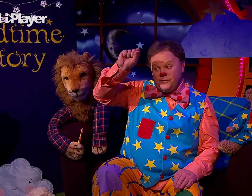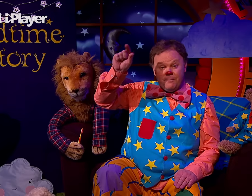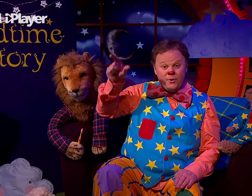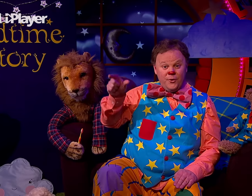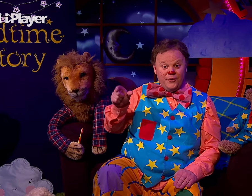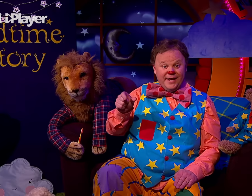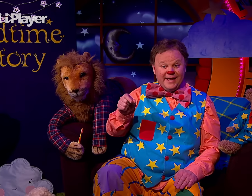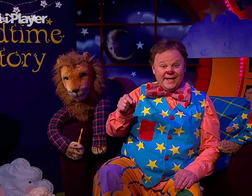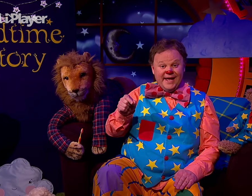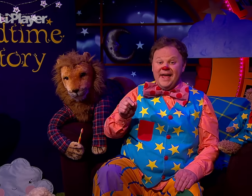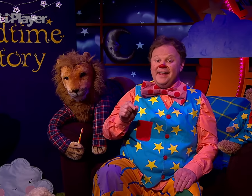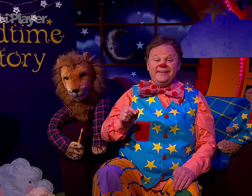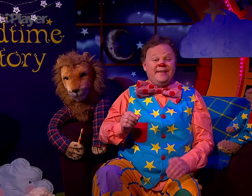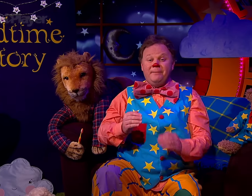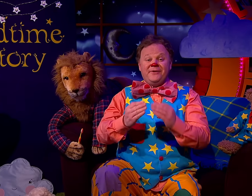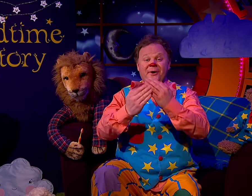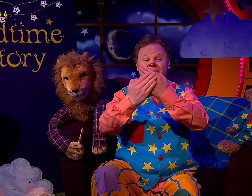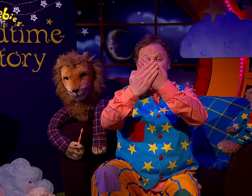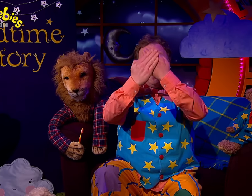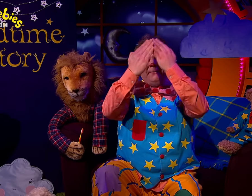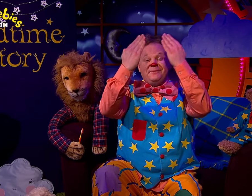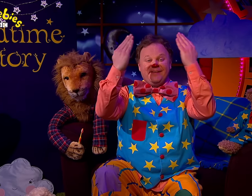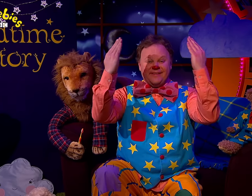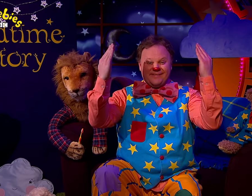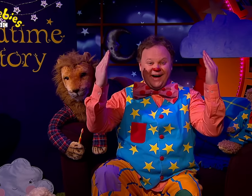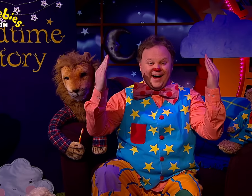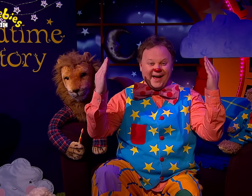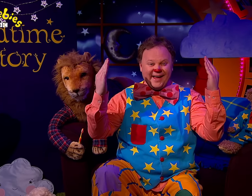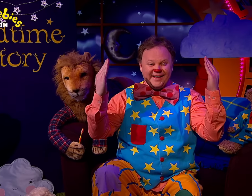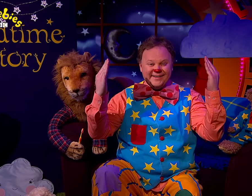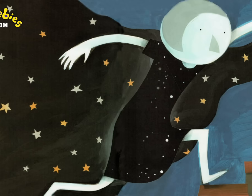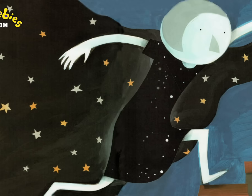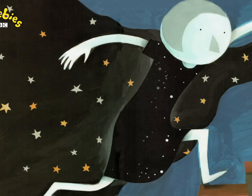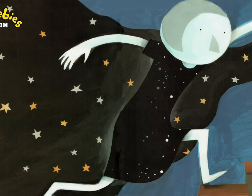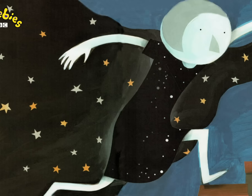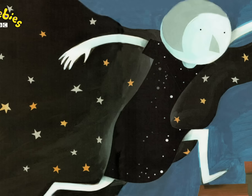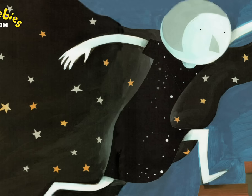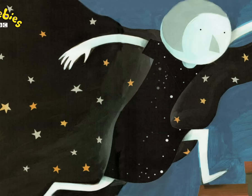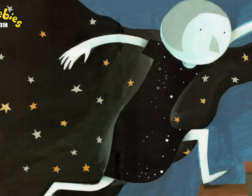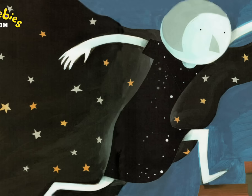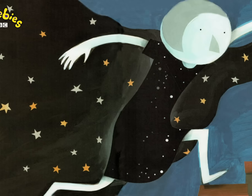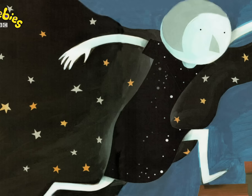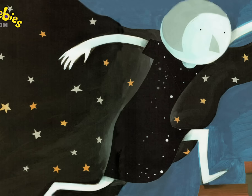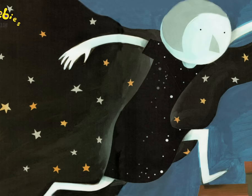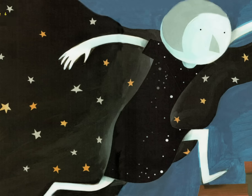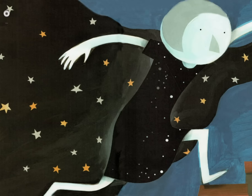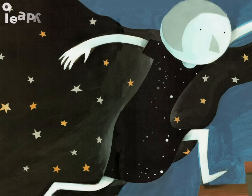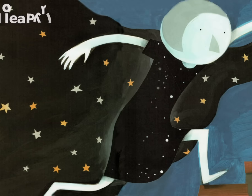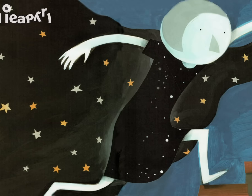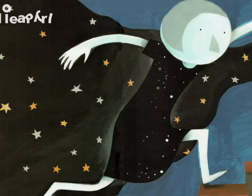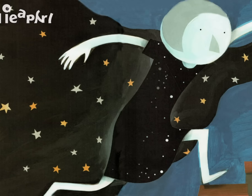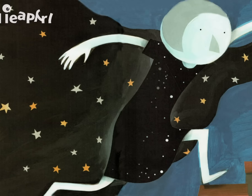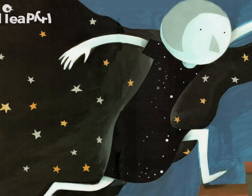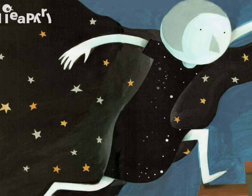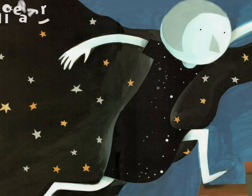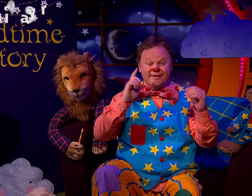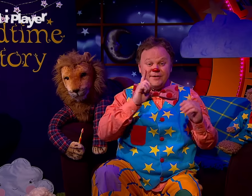the moon tiptoes up to the sky